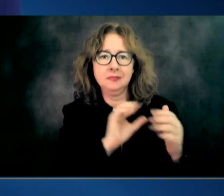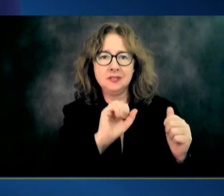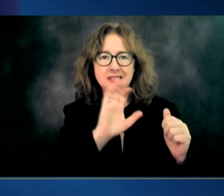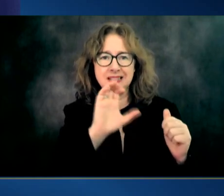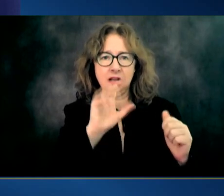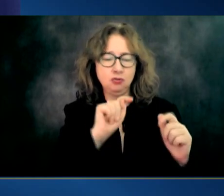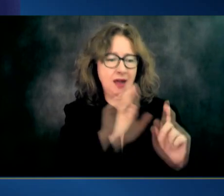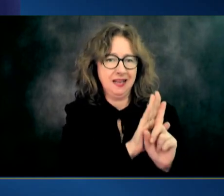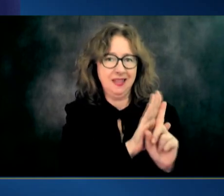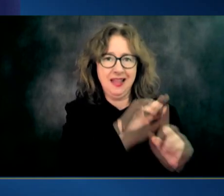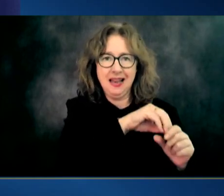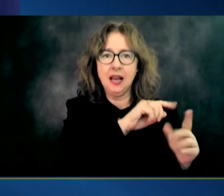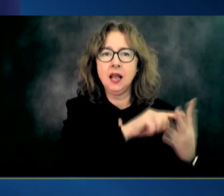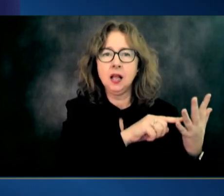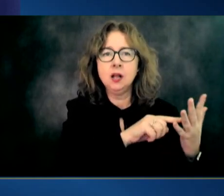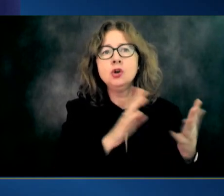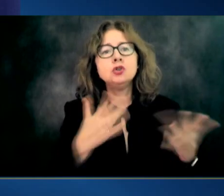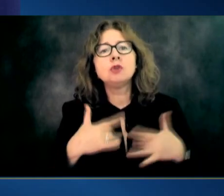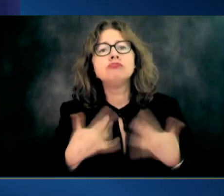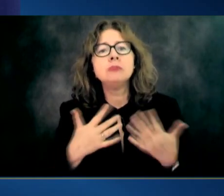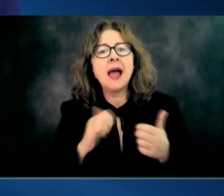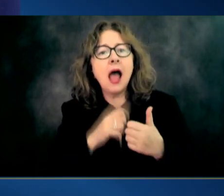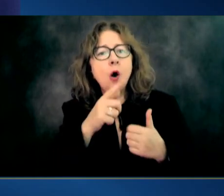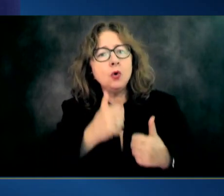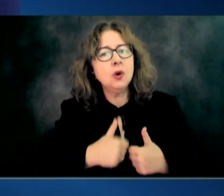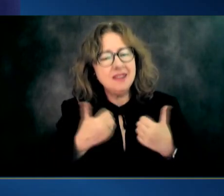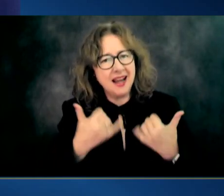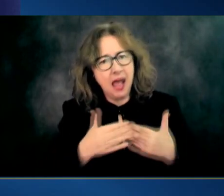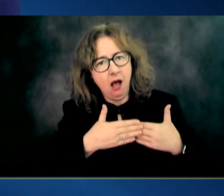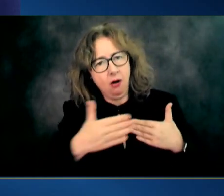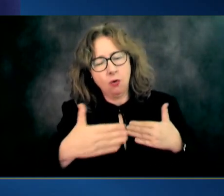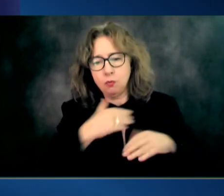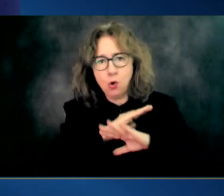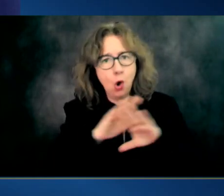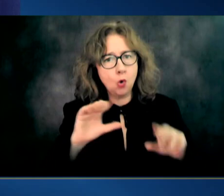without sickle cell disease -- how that reality has shaped your life in some meaningful ways?